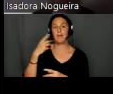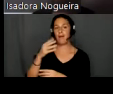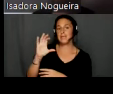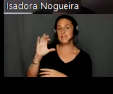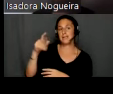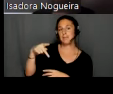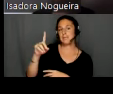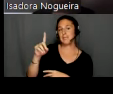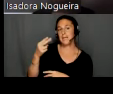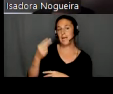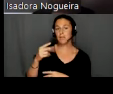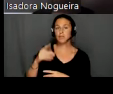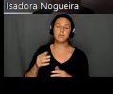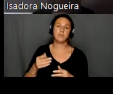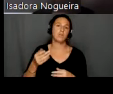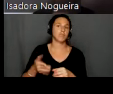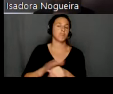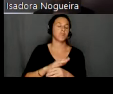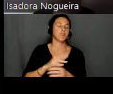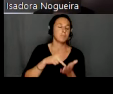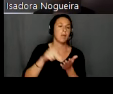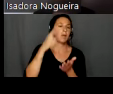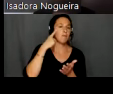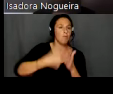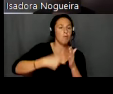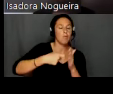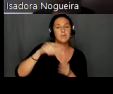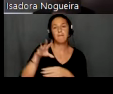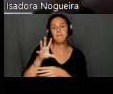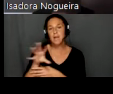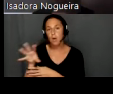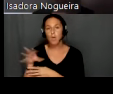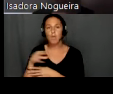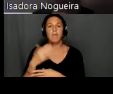of these videos and thank you for the opportunity to share this work, and